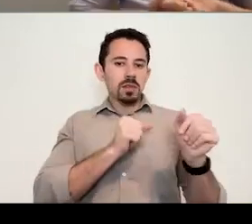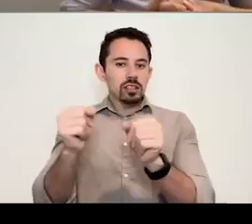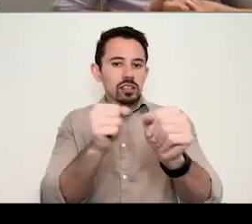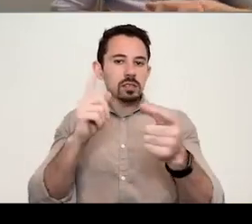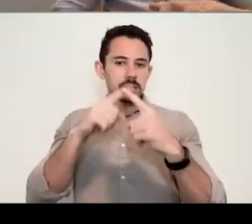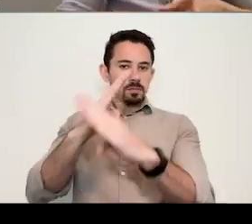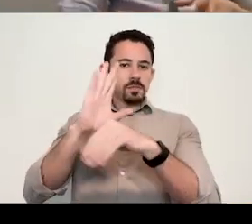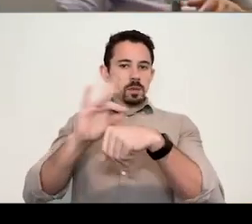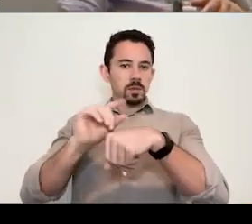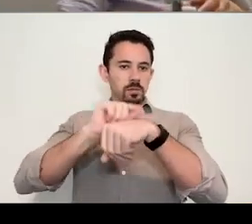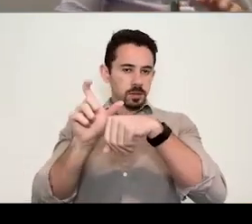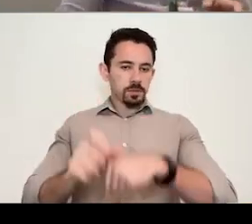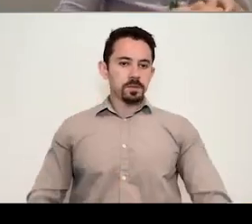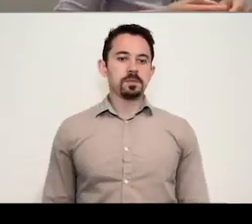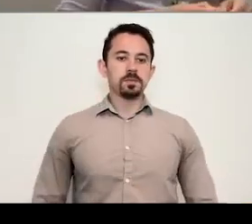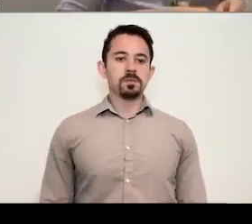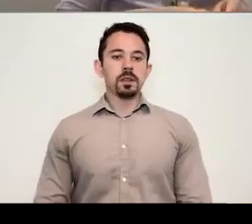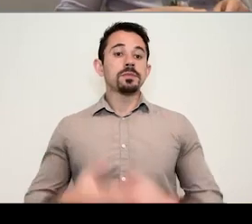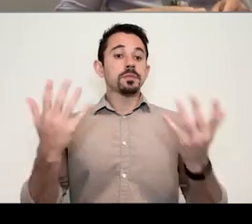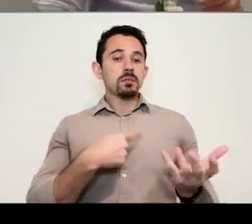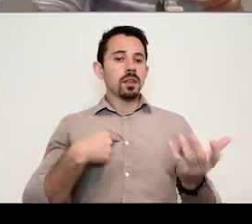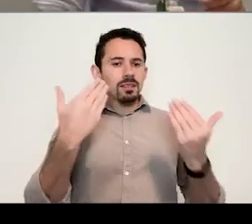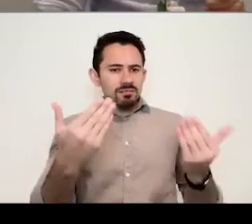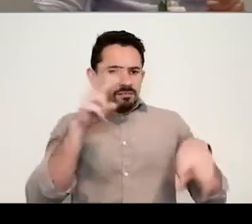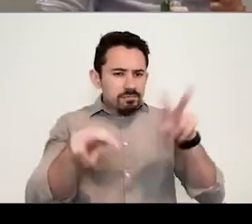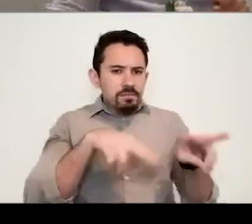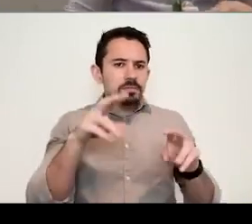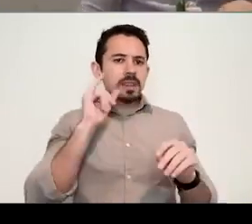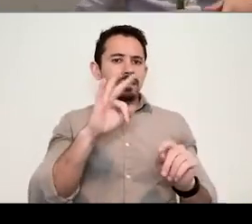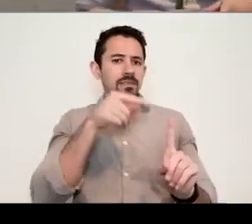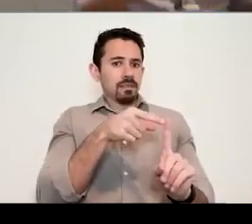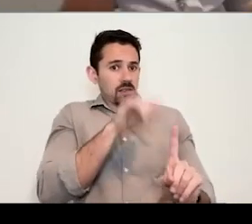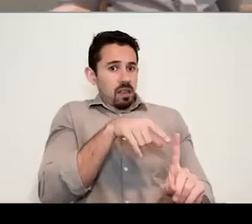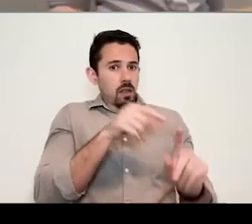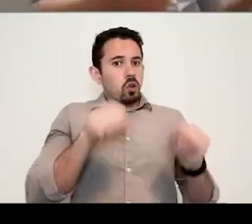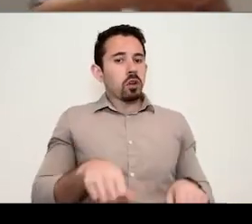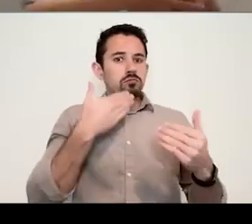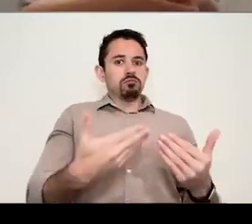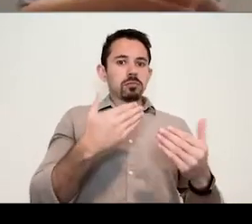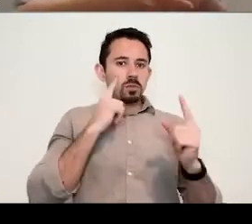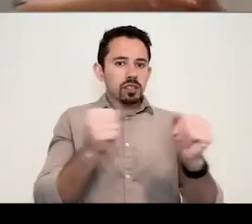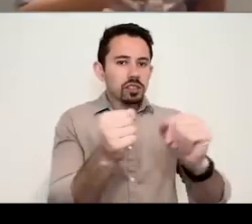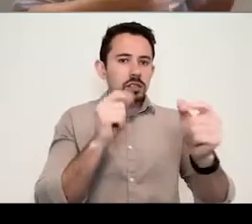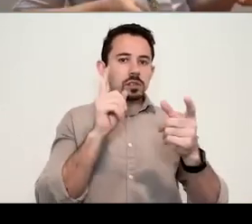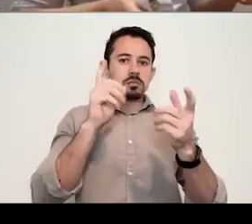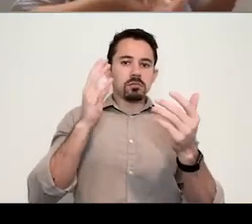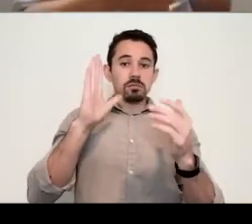a proposed strategy to inhibit biofilms. So we sought out to determine if this could be a viable